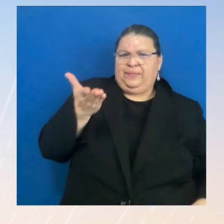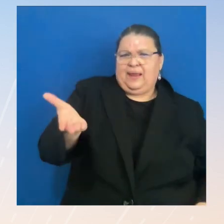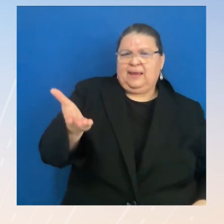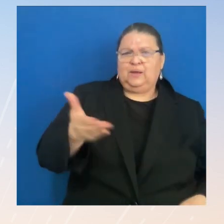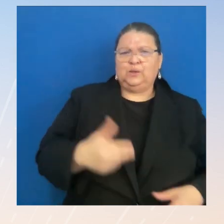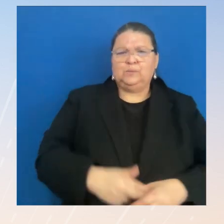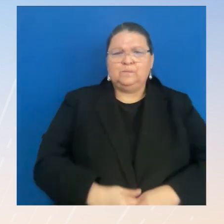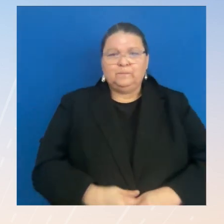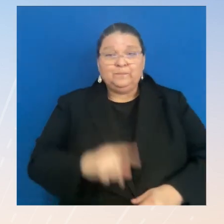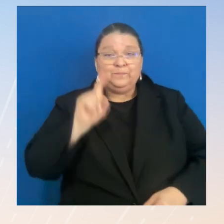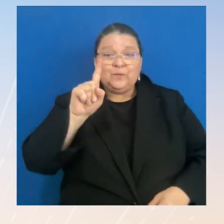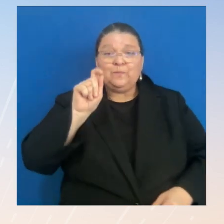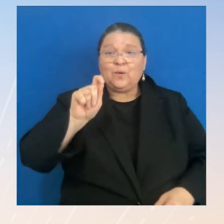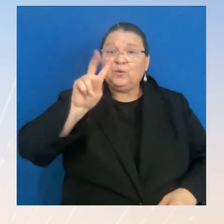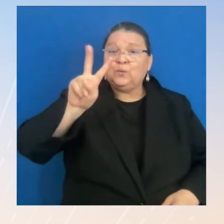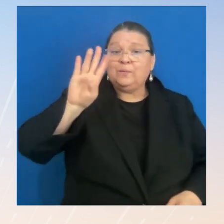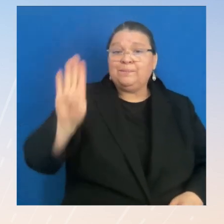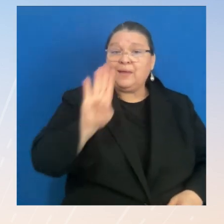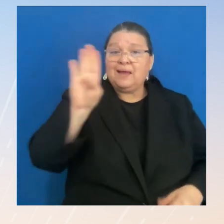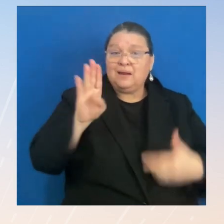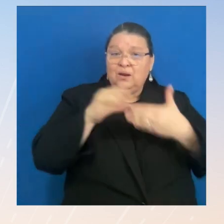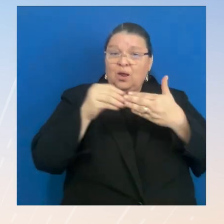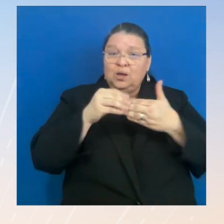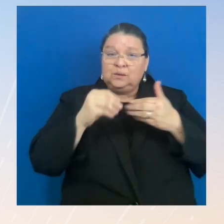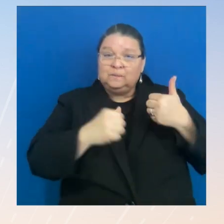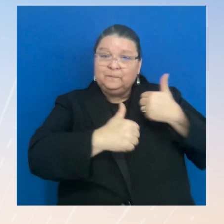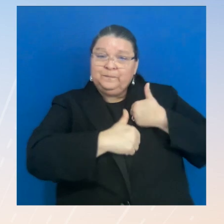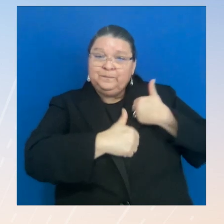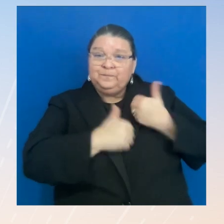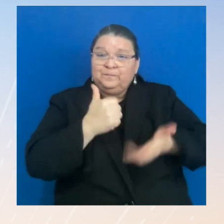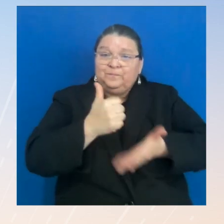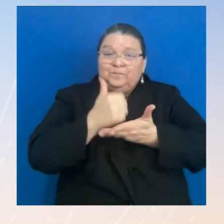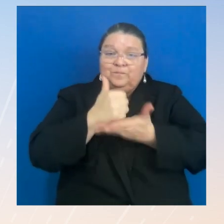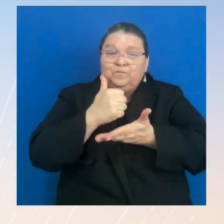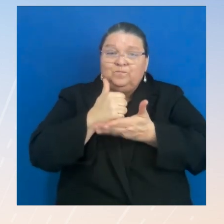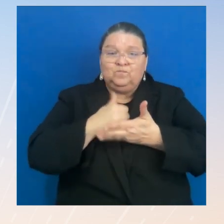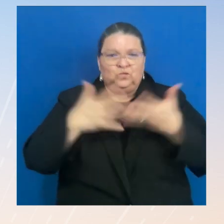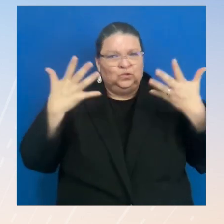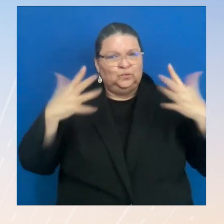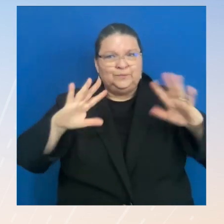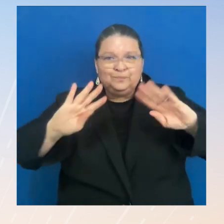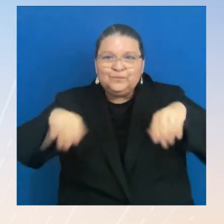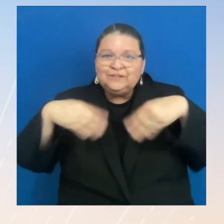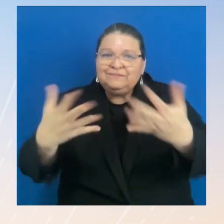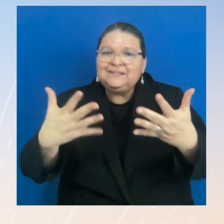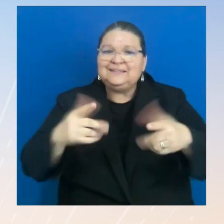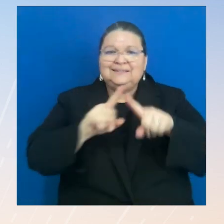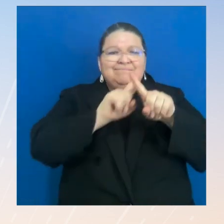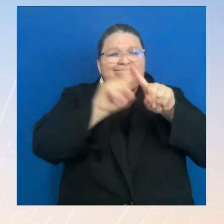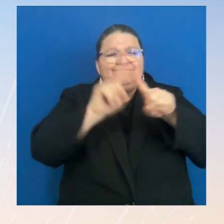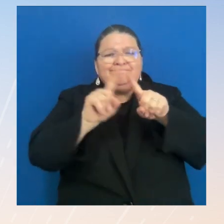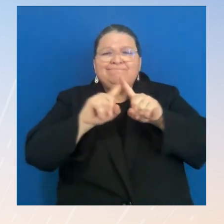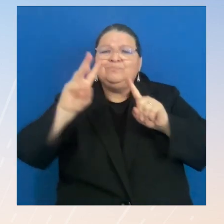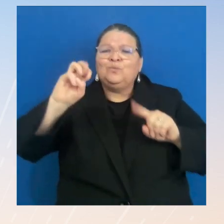that we've provided has provided exactly the type of capabilities that have helped them fight back and push back effectively